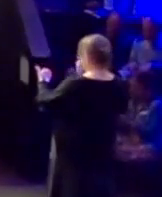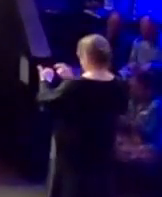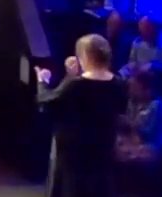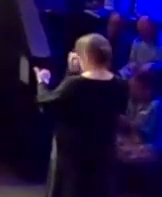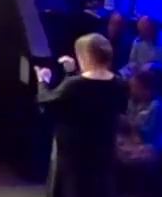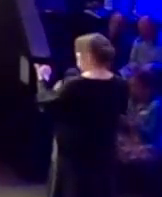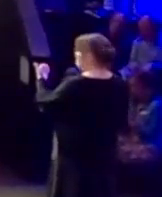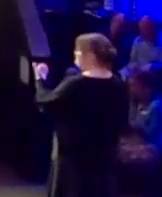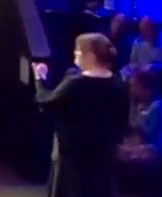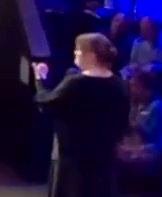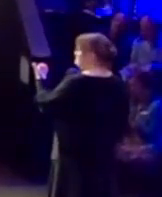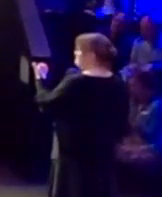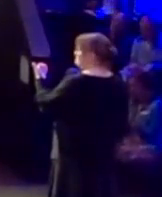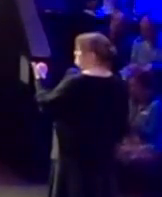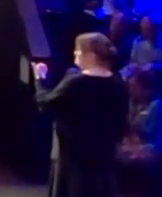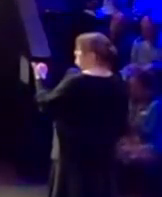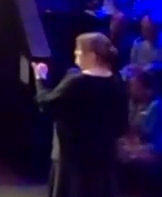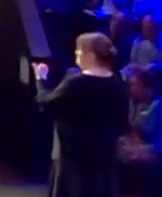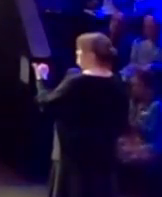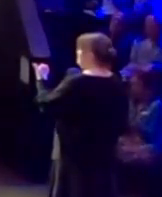I'm gonna have you put it into selfie mode on your camera.